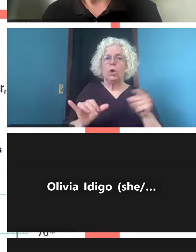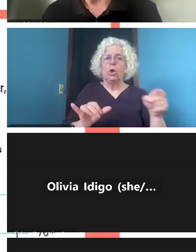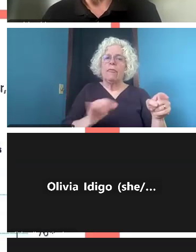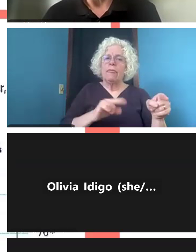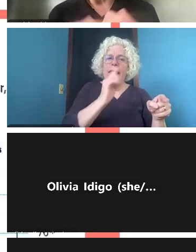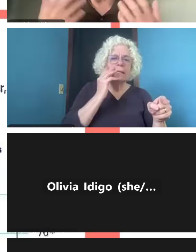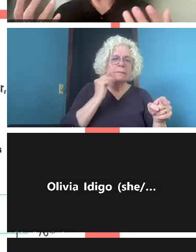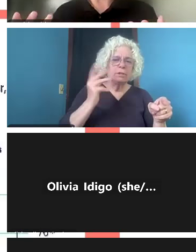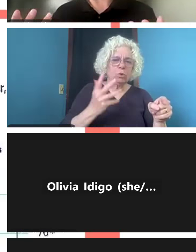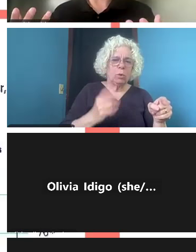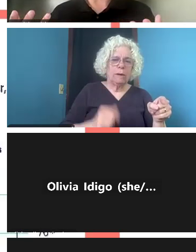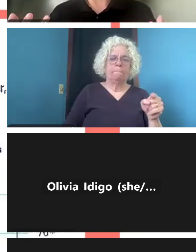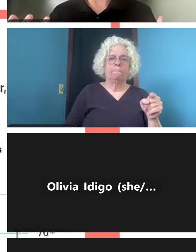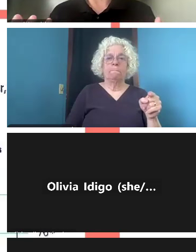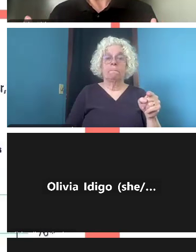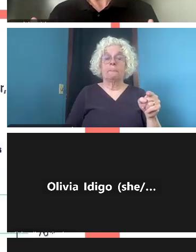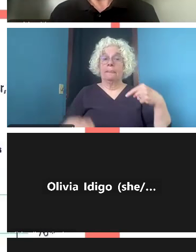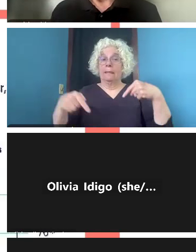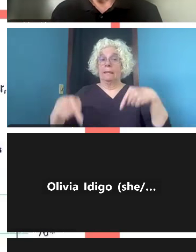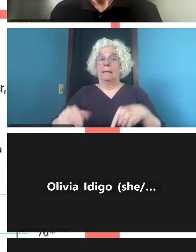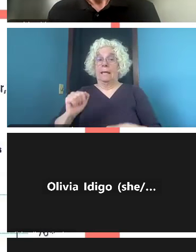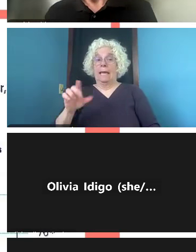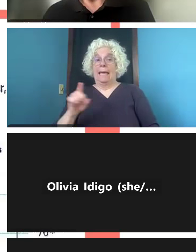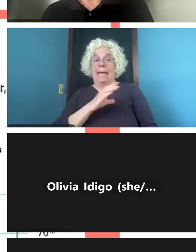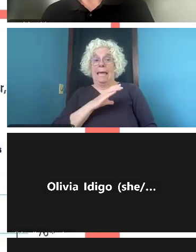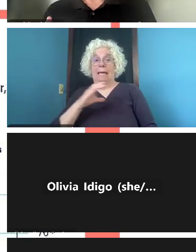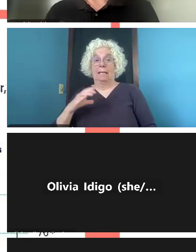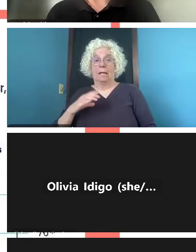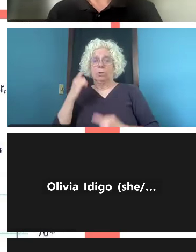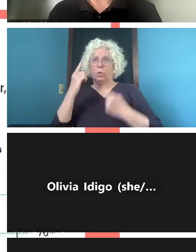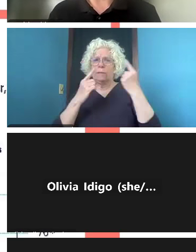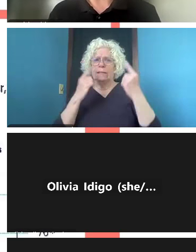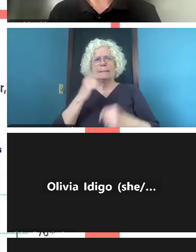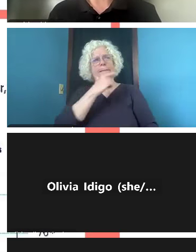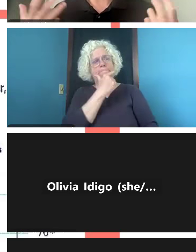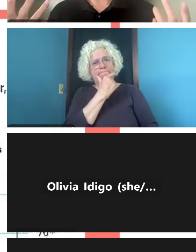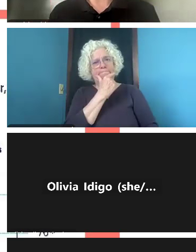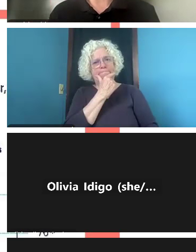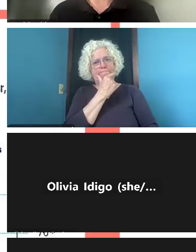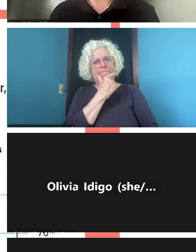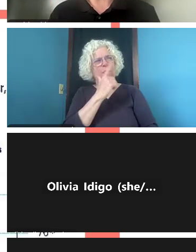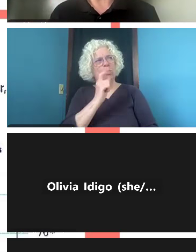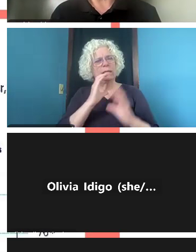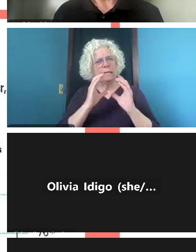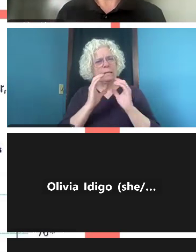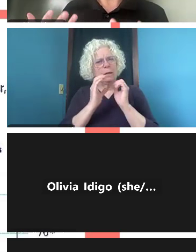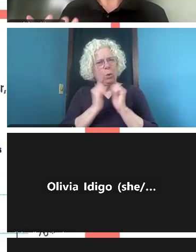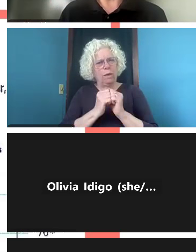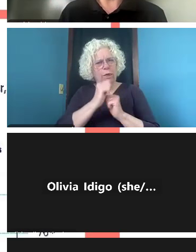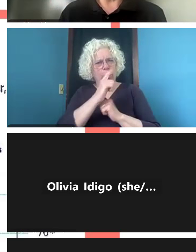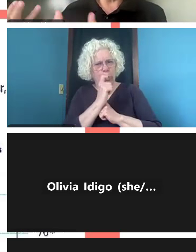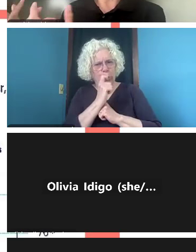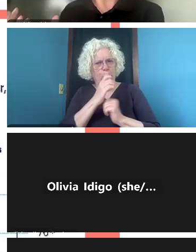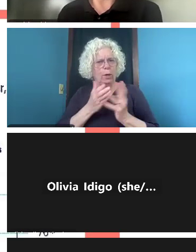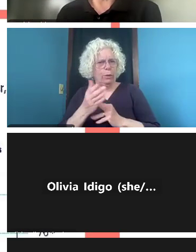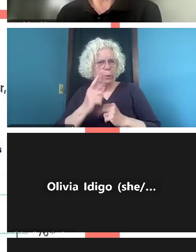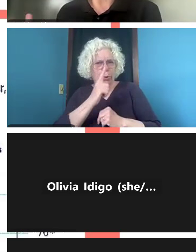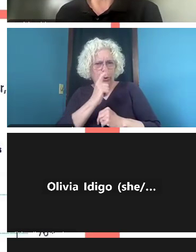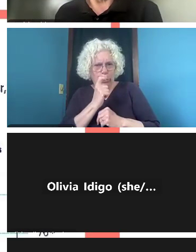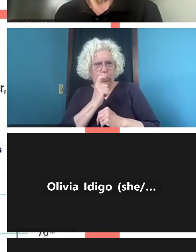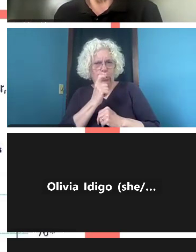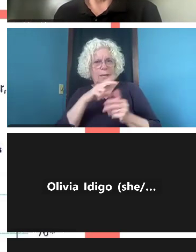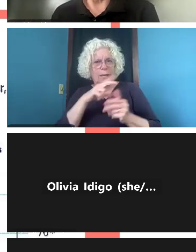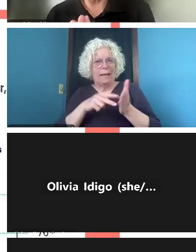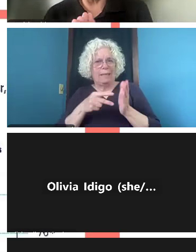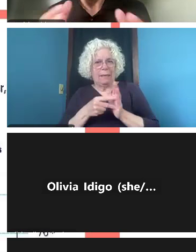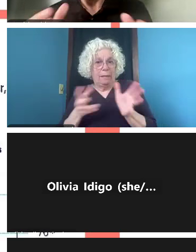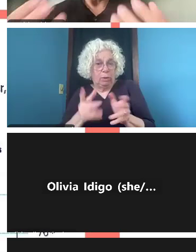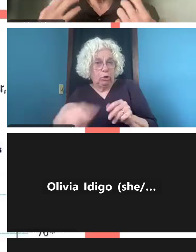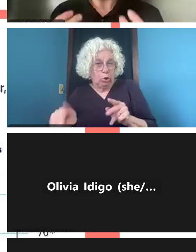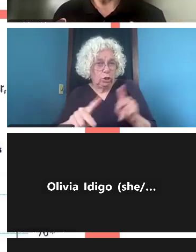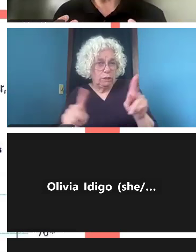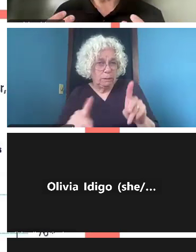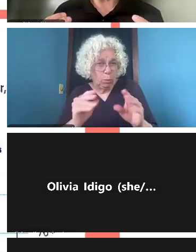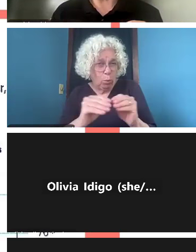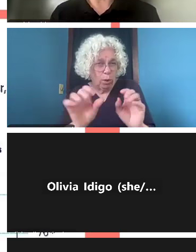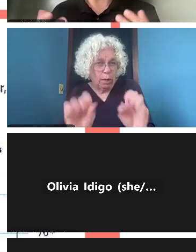So as Liz mentioned, we here at the Ad Council look at who do we need to communicate to and through to encourage an audience as well. Right?